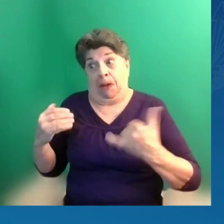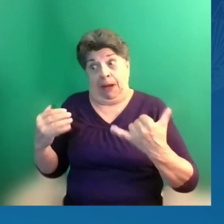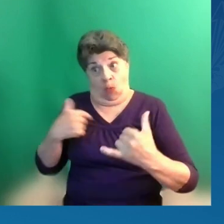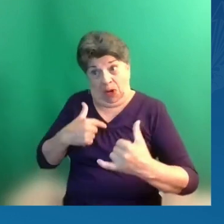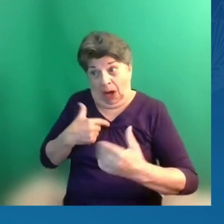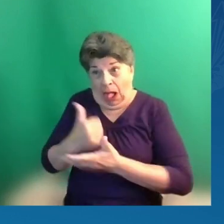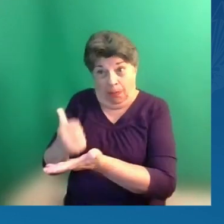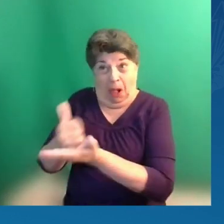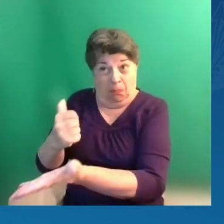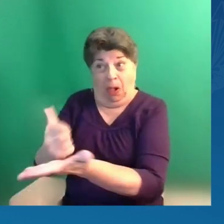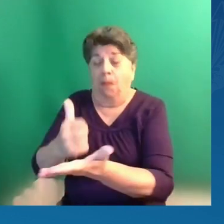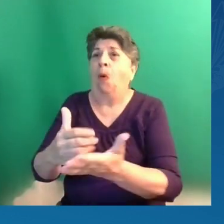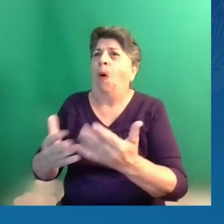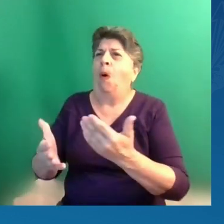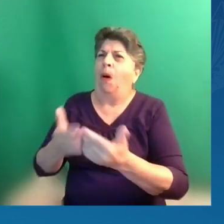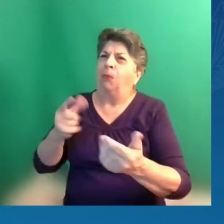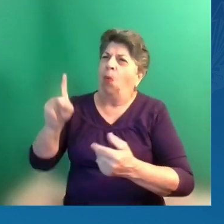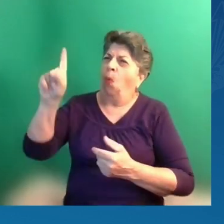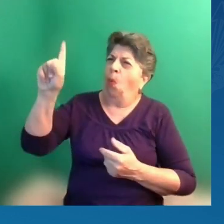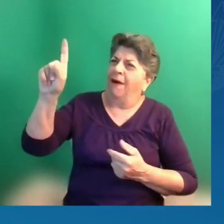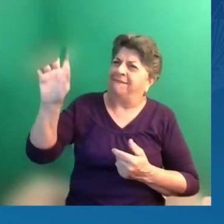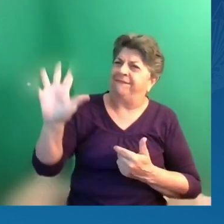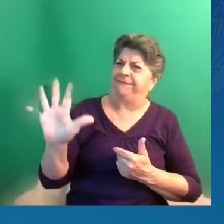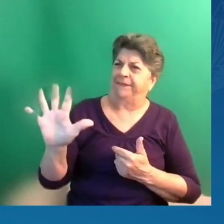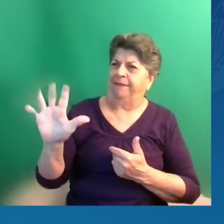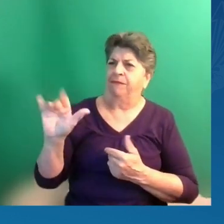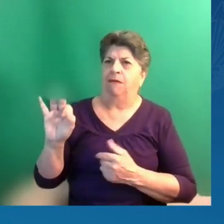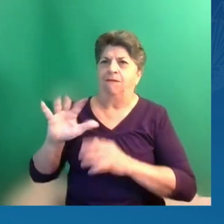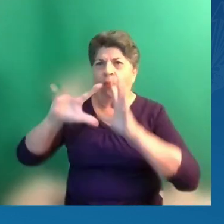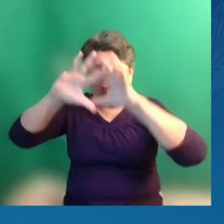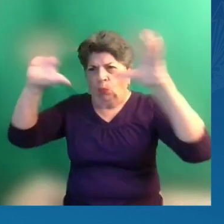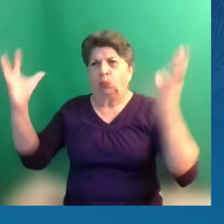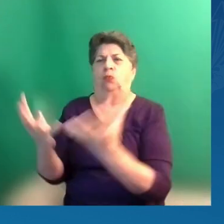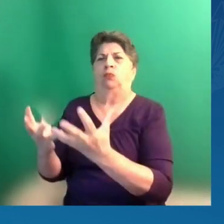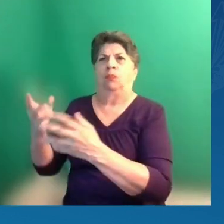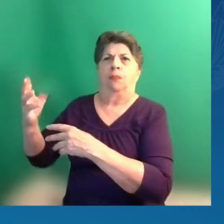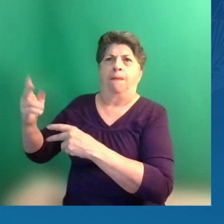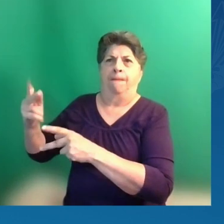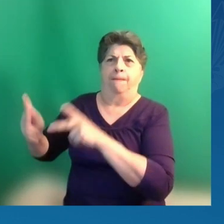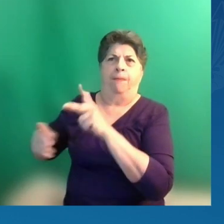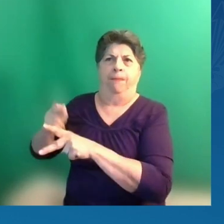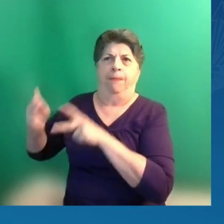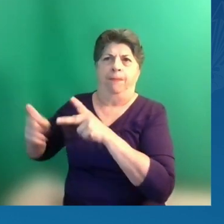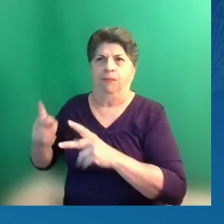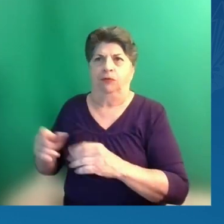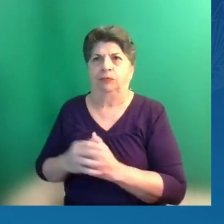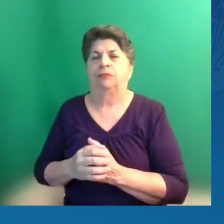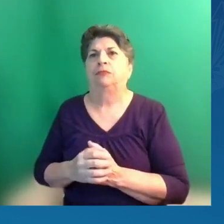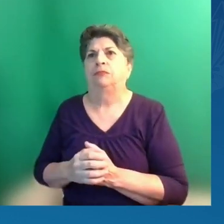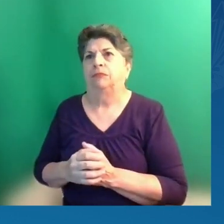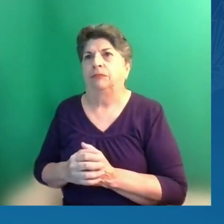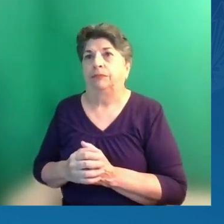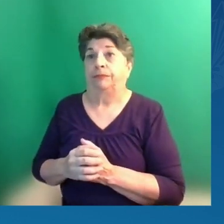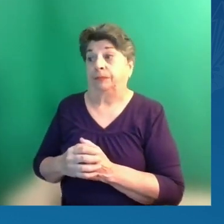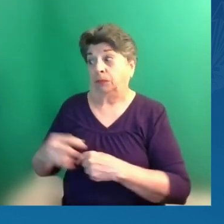since the agency was founded in 2004. These investments have resulted in 258 million